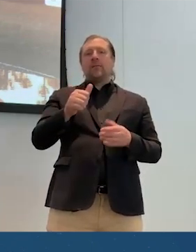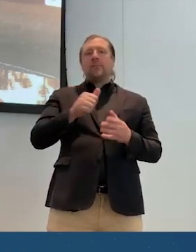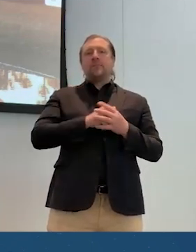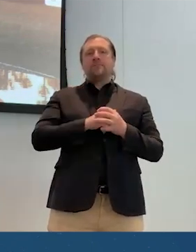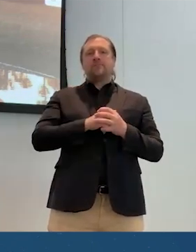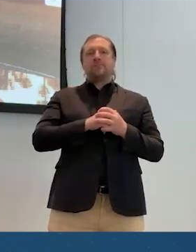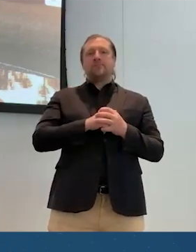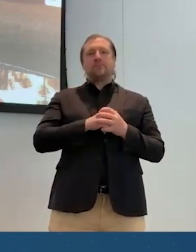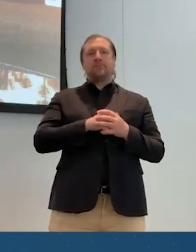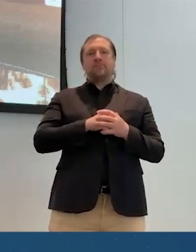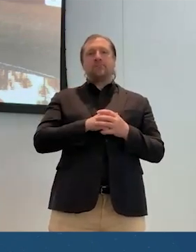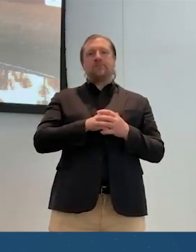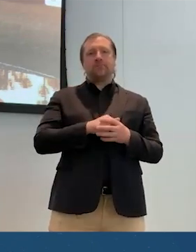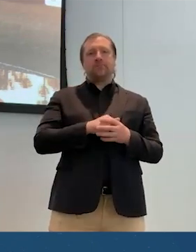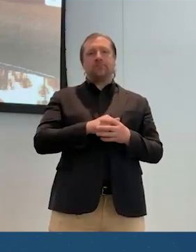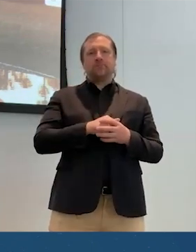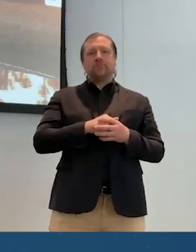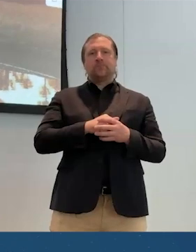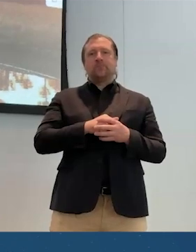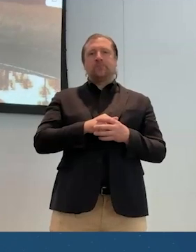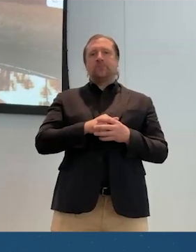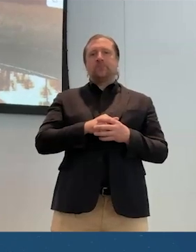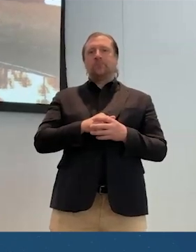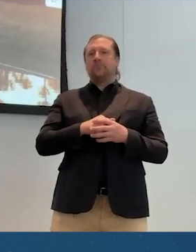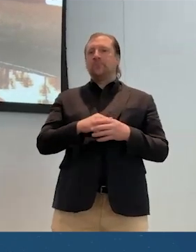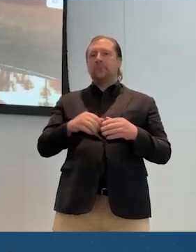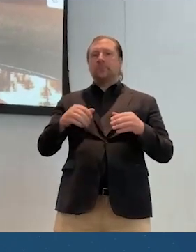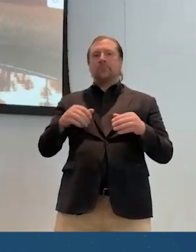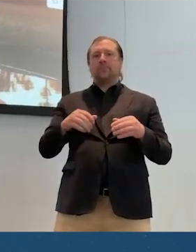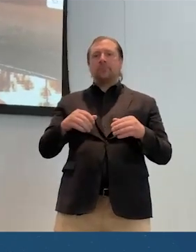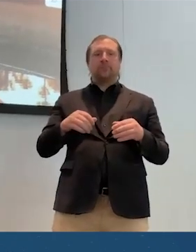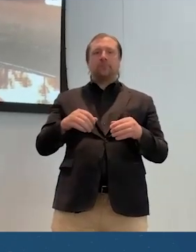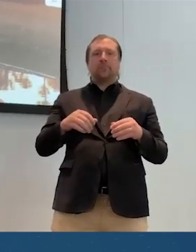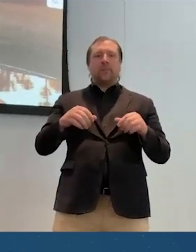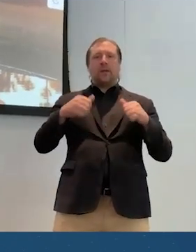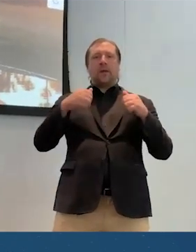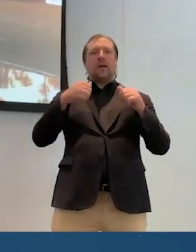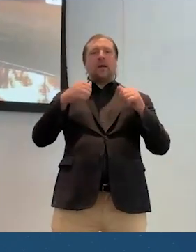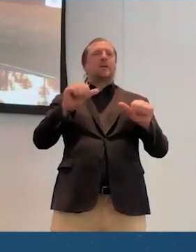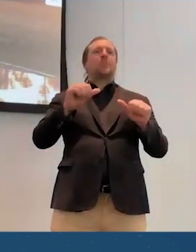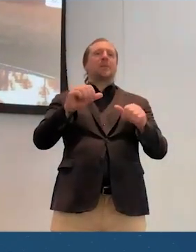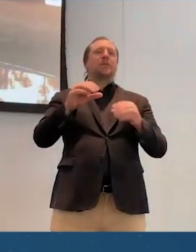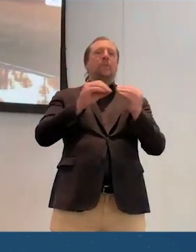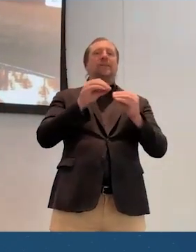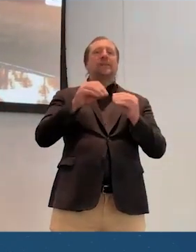we were not attempting to fix any physical reality.